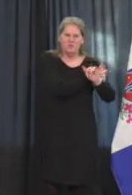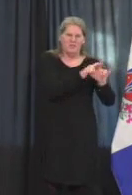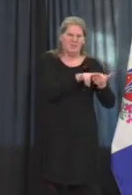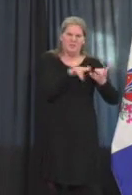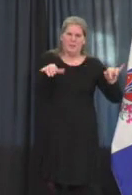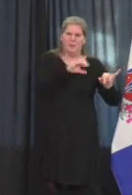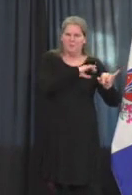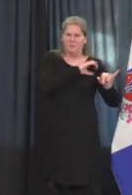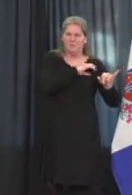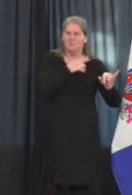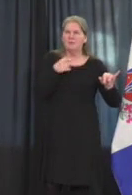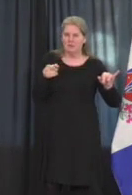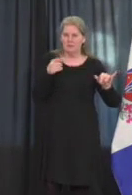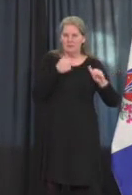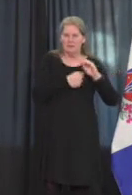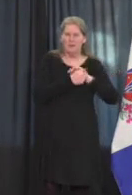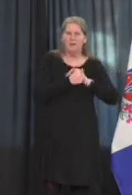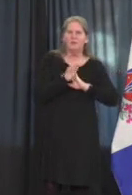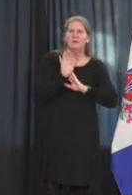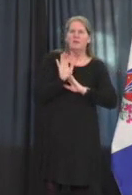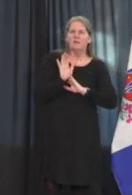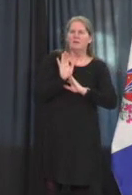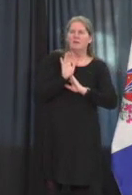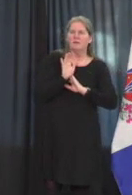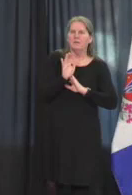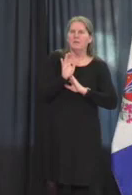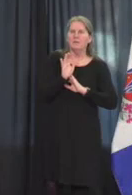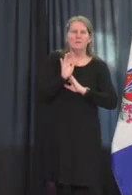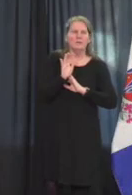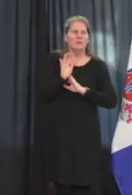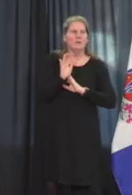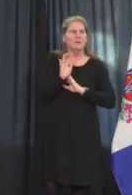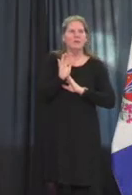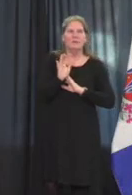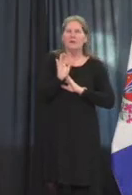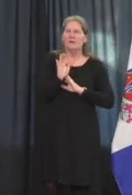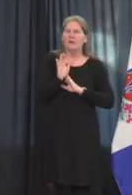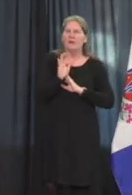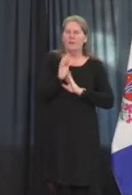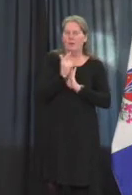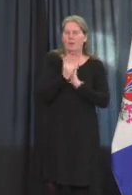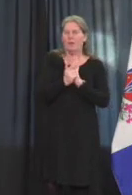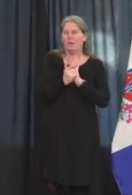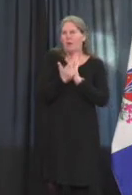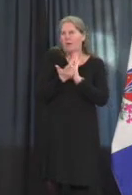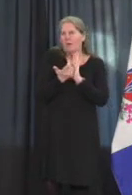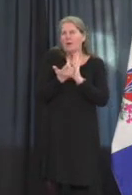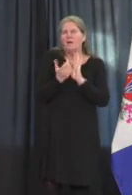THAT THEY ARE AFFORDED UNDER THEIR ORIGINAL IF I CAN SAY IT THAT WAY THEIR ORIGINAL LEGISLATION.